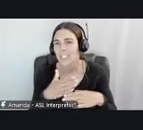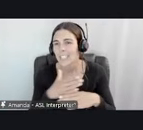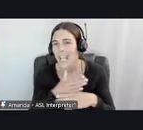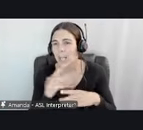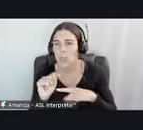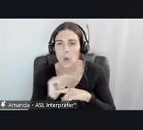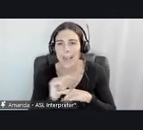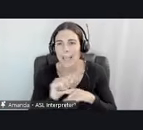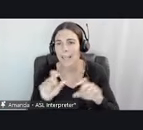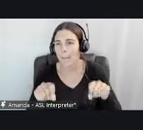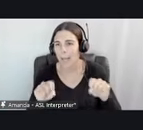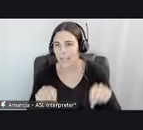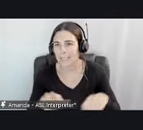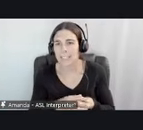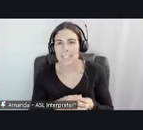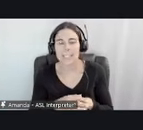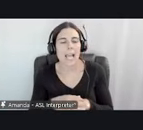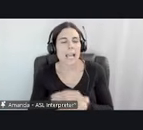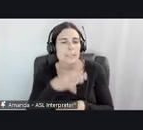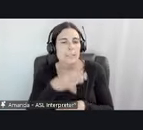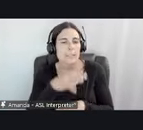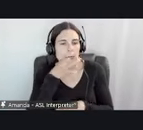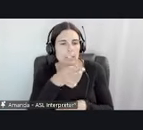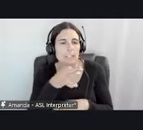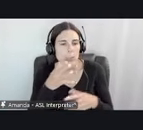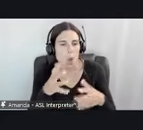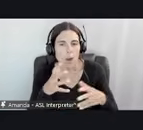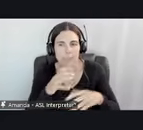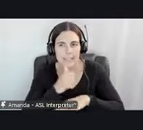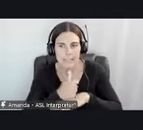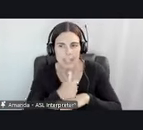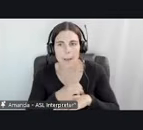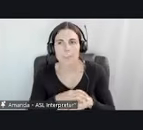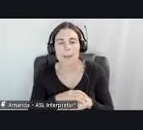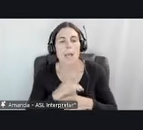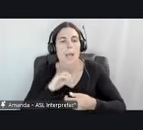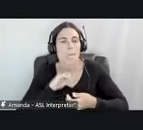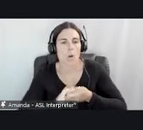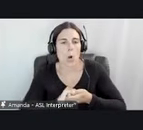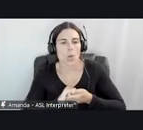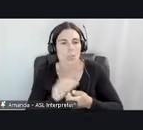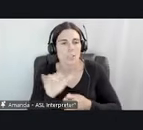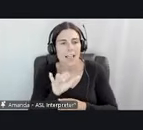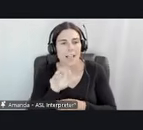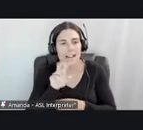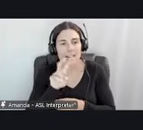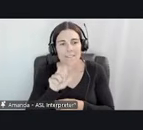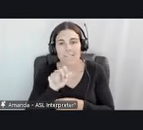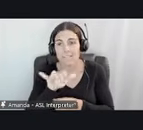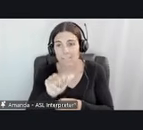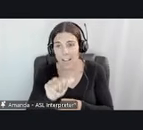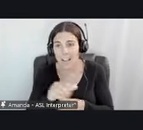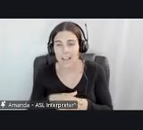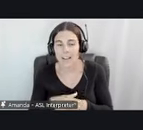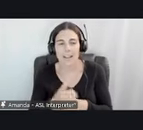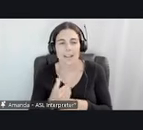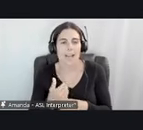um uh expertise already in play and then partners uh like VA is bringing their LMECO experience and